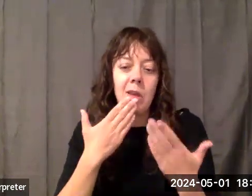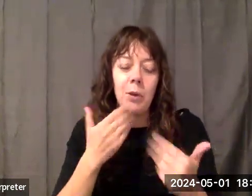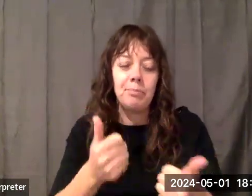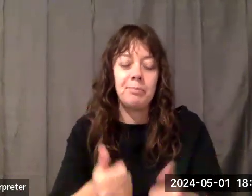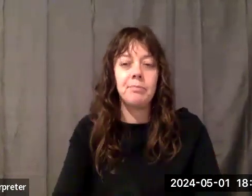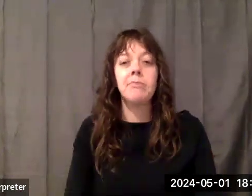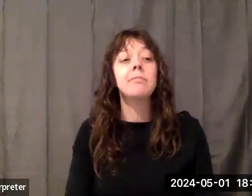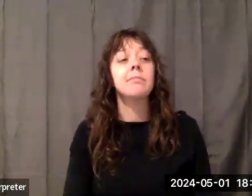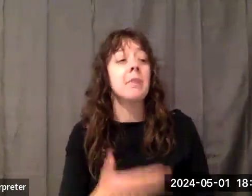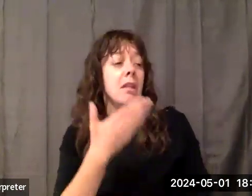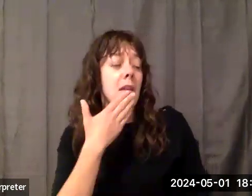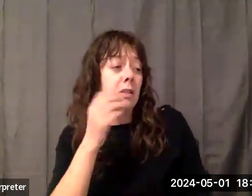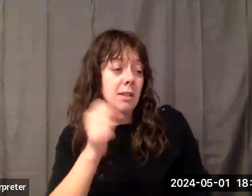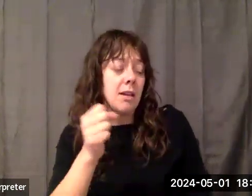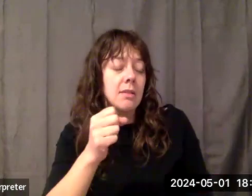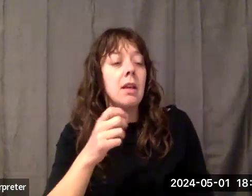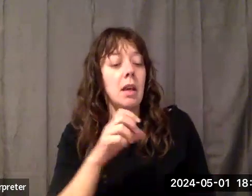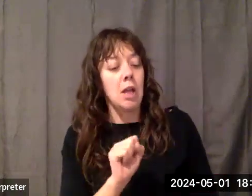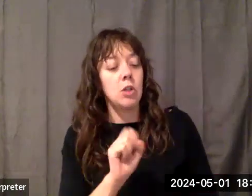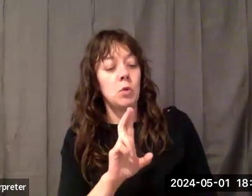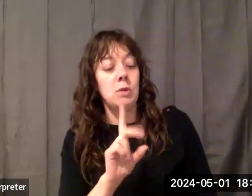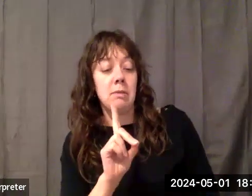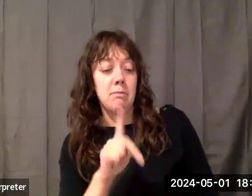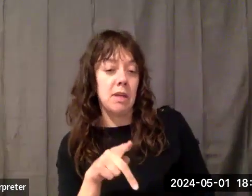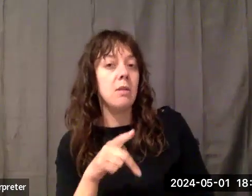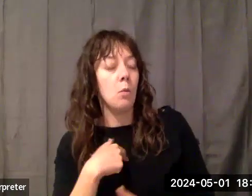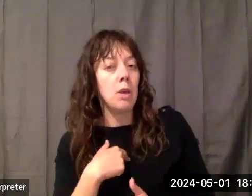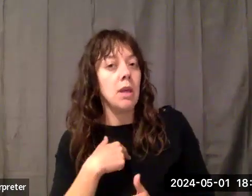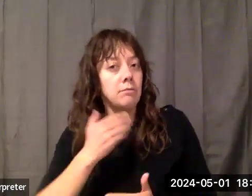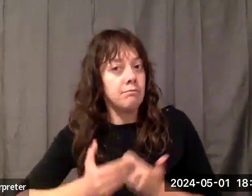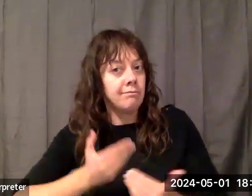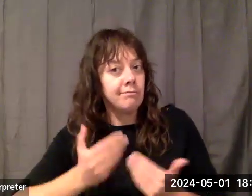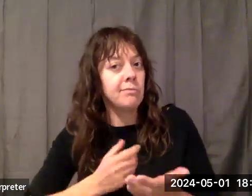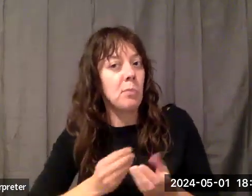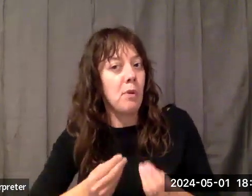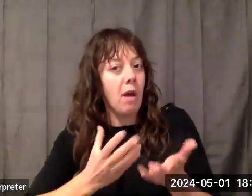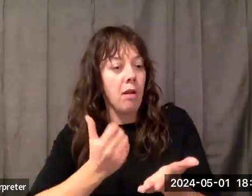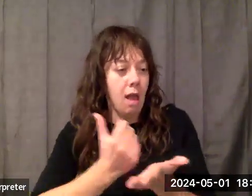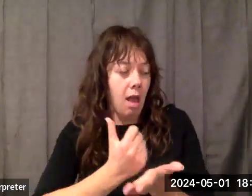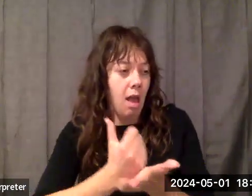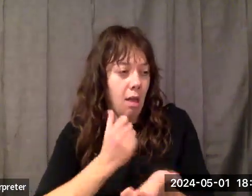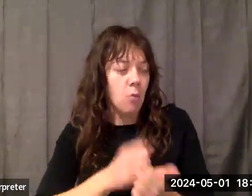And, and there's help is on the way for su dps with thankfully some of the, the pieces that passed in the,